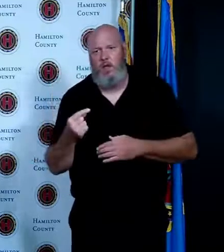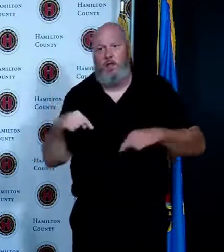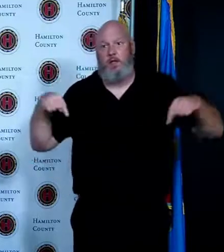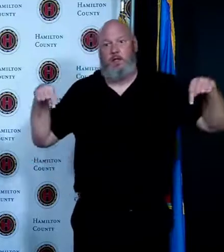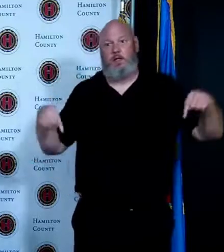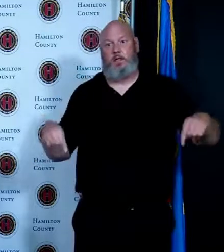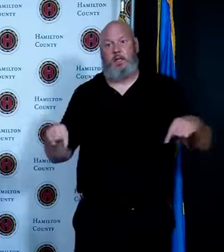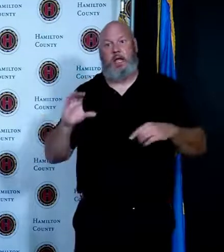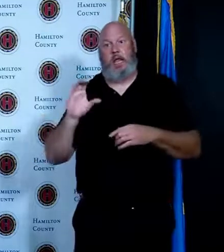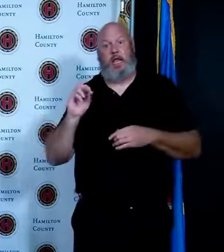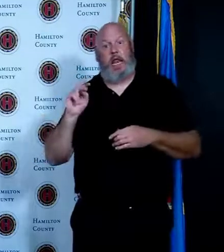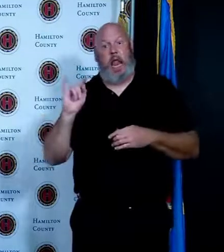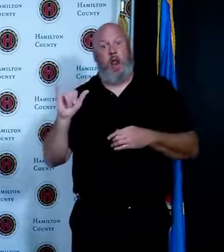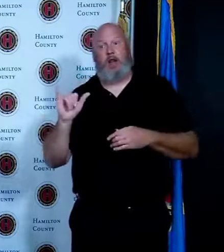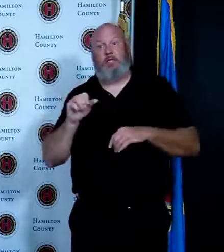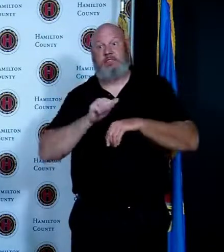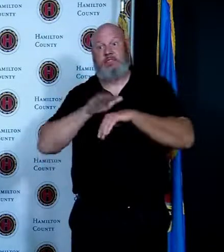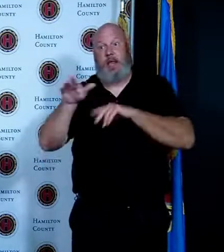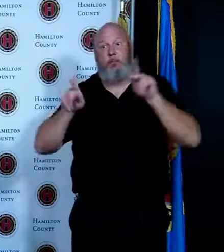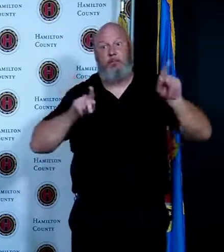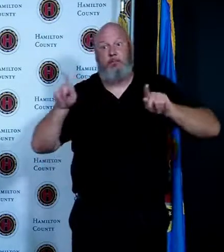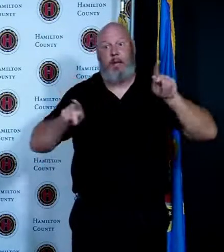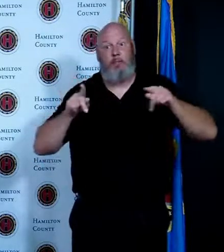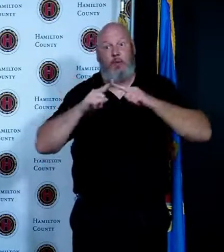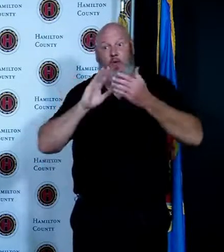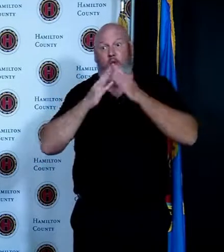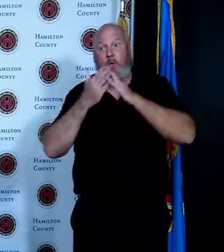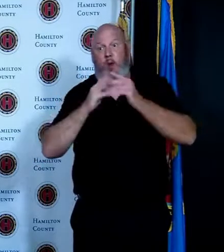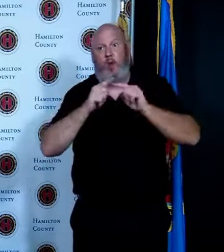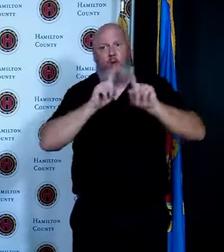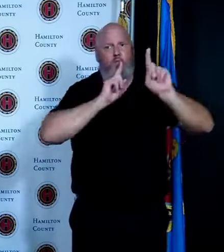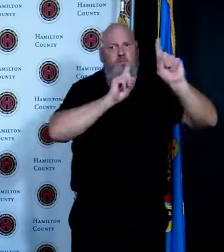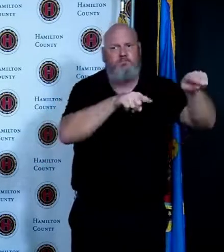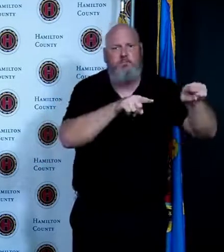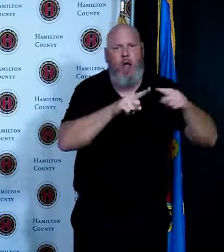community responding to calls and what what does that enforcement look like is